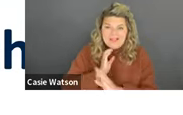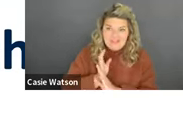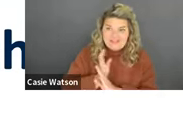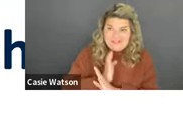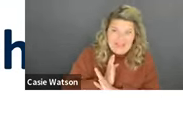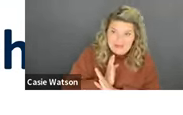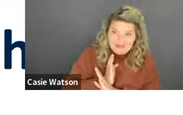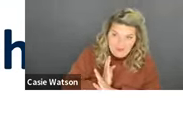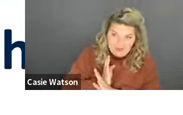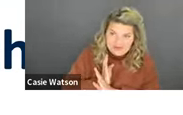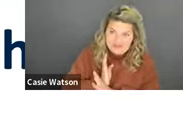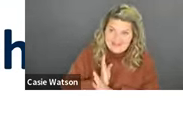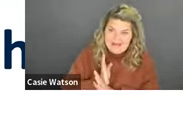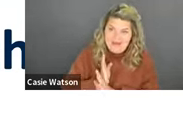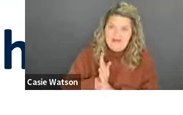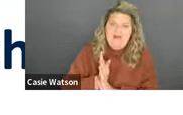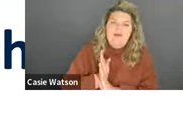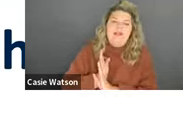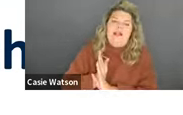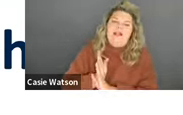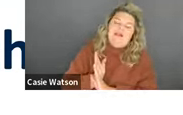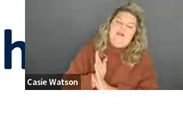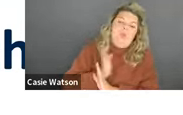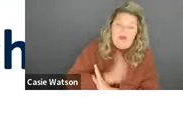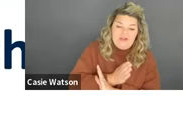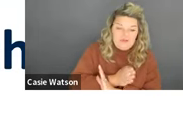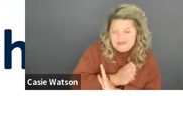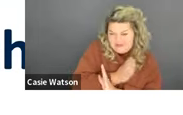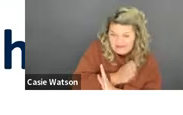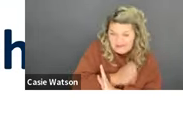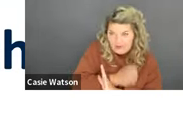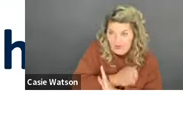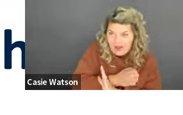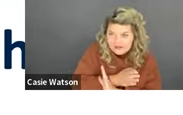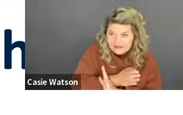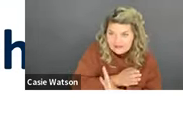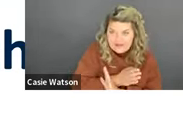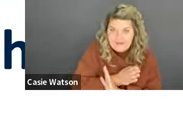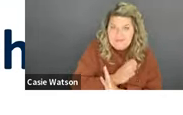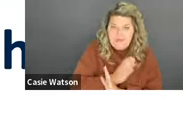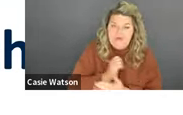not just the day before the assignment, but like, when you send the request